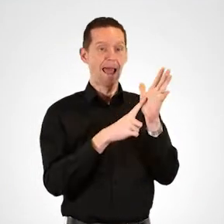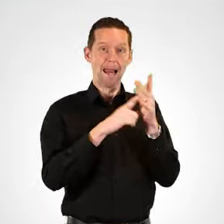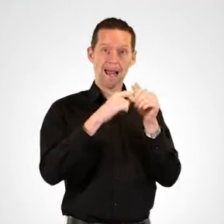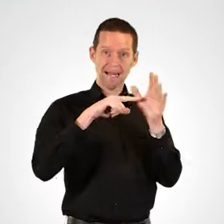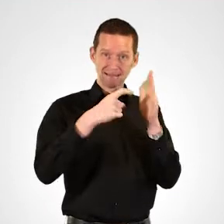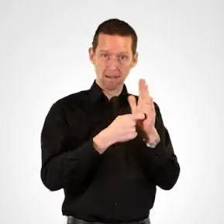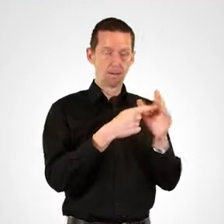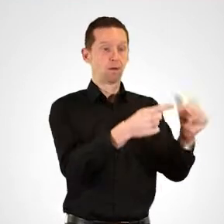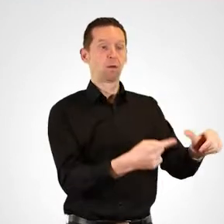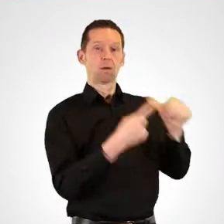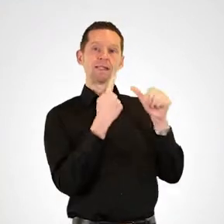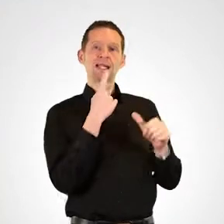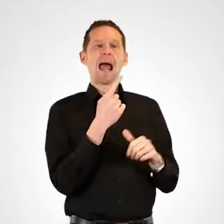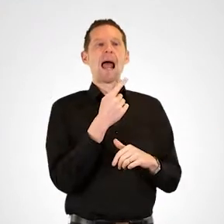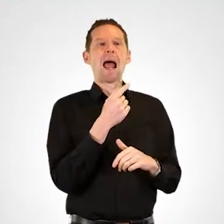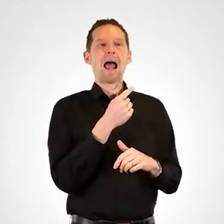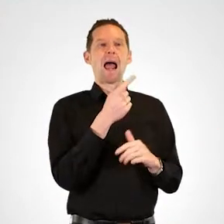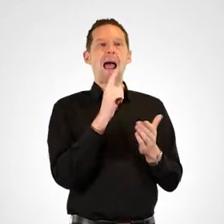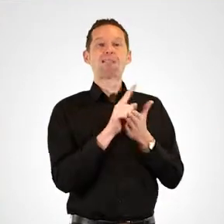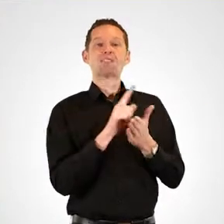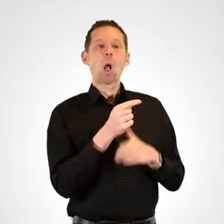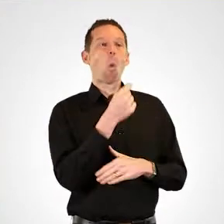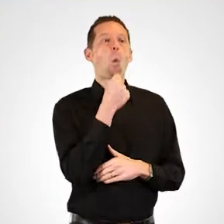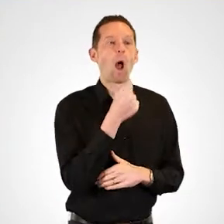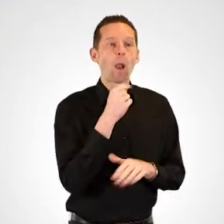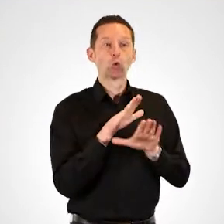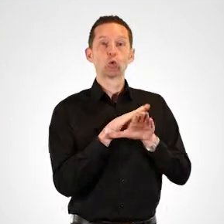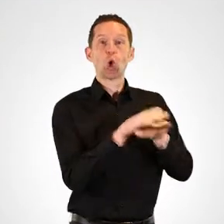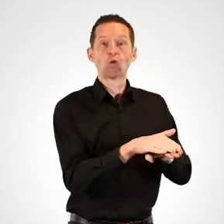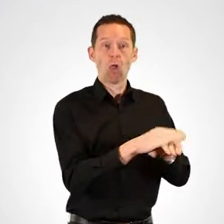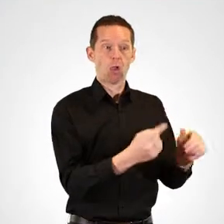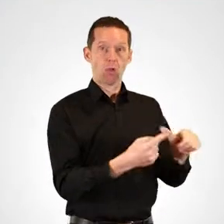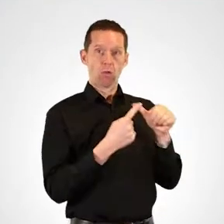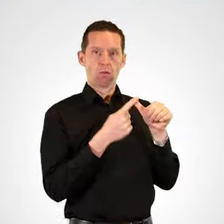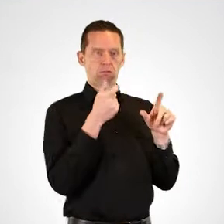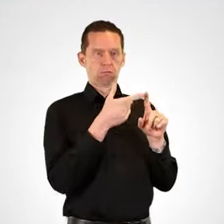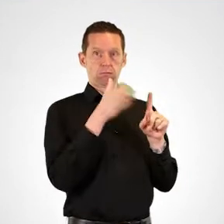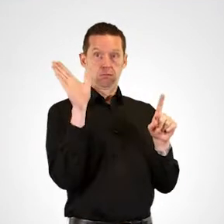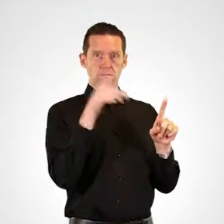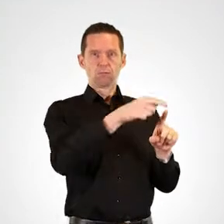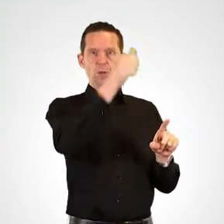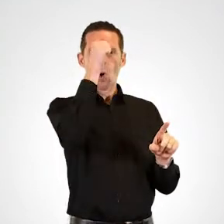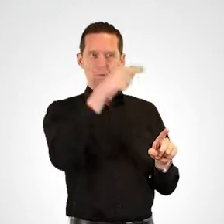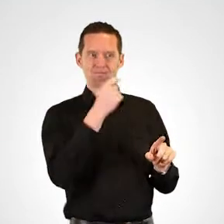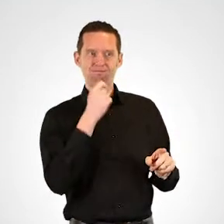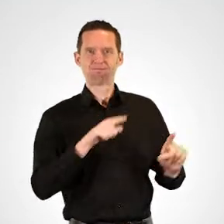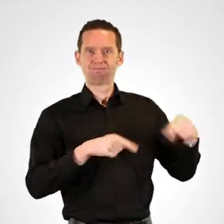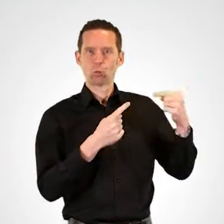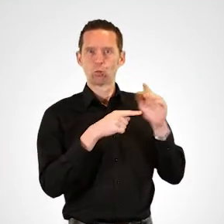and one child says, "after a while, turtle," you know you have somebody who's going to have some challenges with phonological awareness and potentially with learning to read."